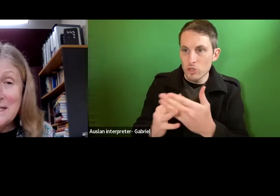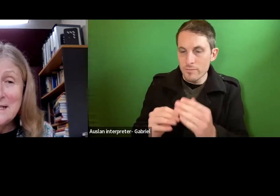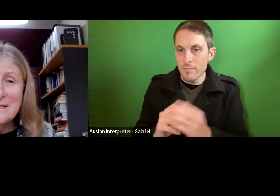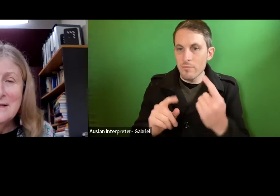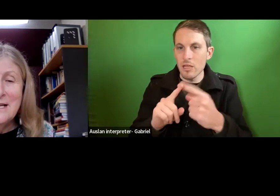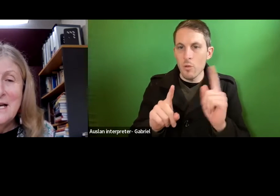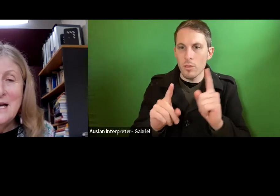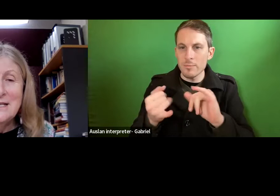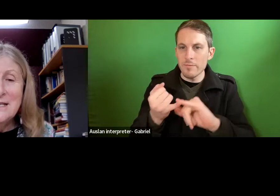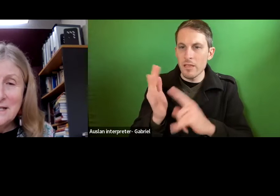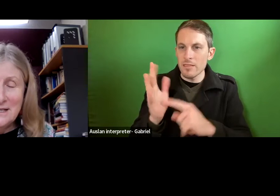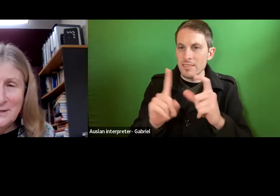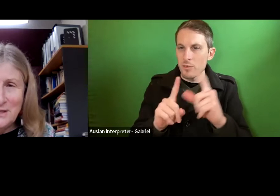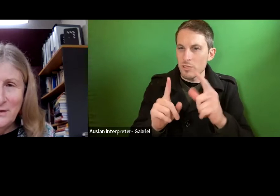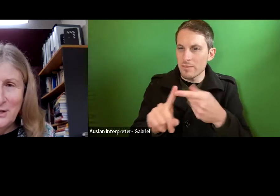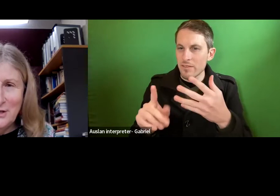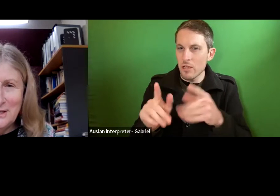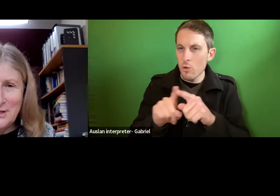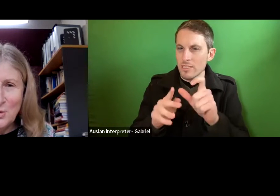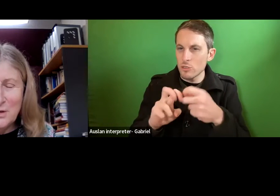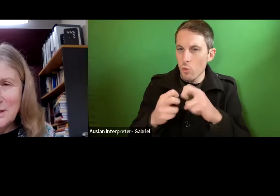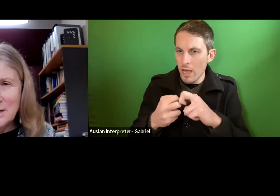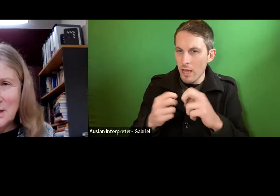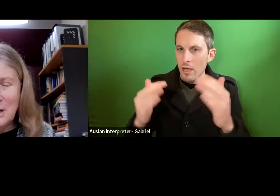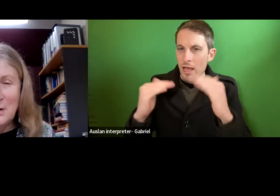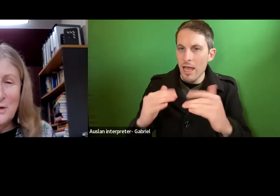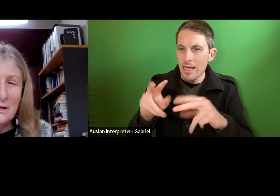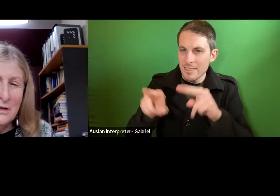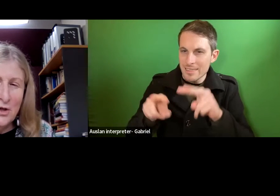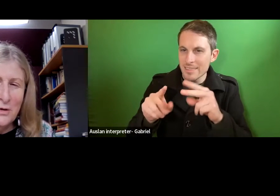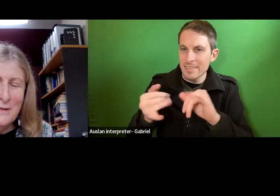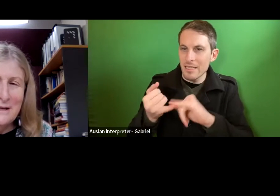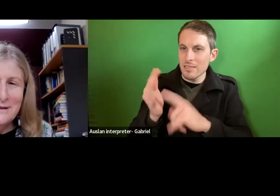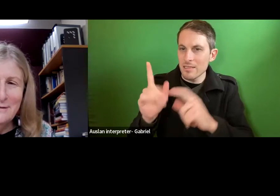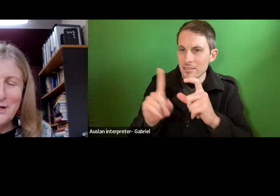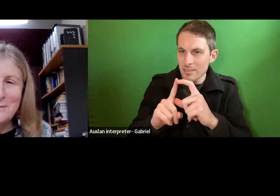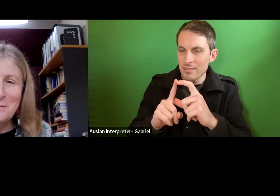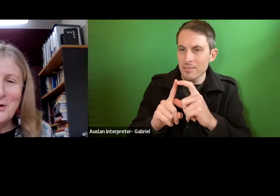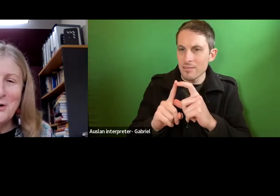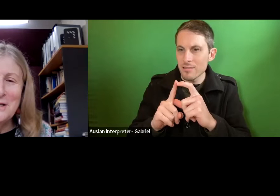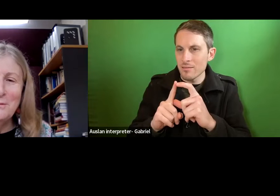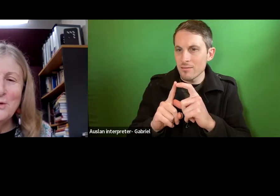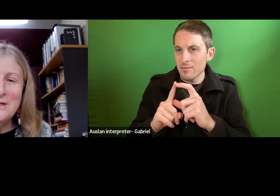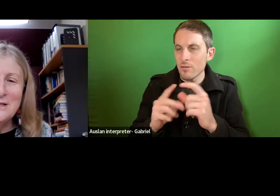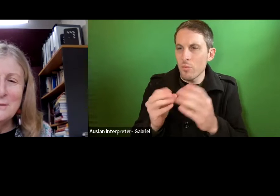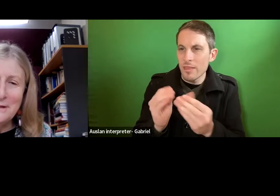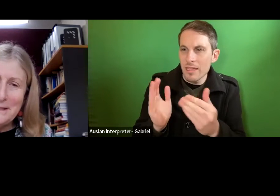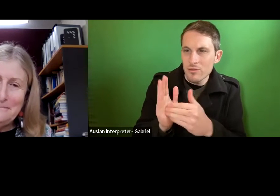is, assessing specific learning disorders with a short amount of time spent on imputed disability,